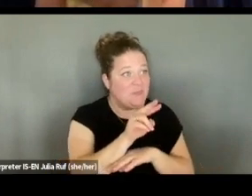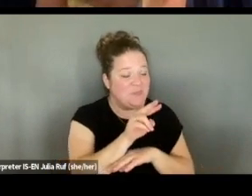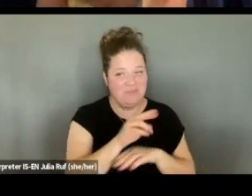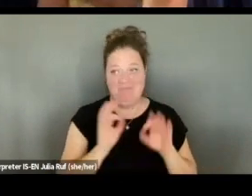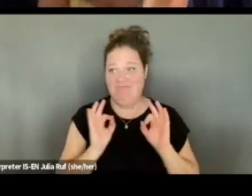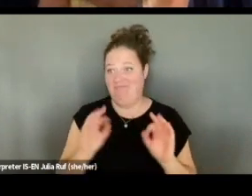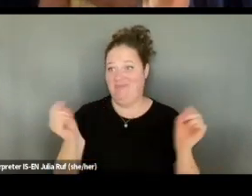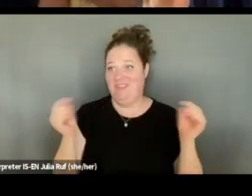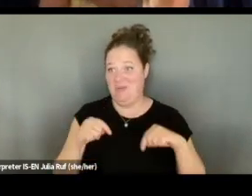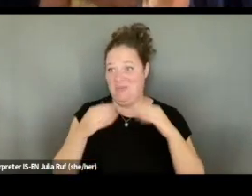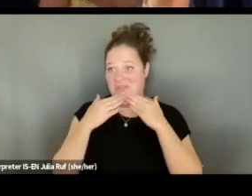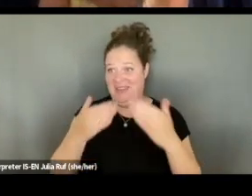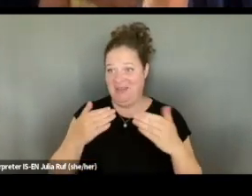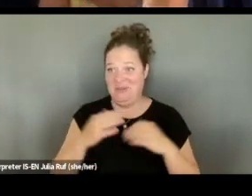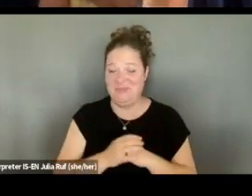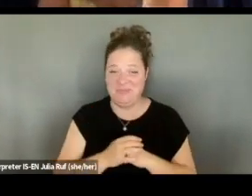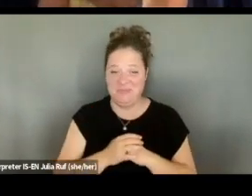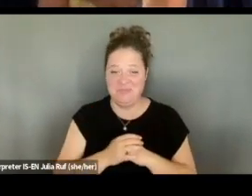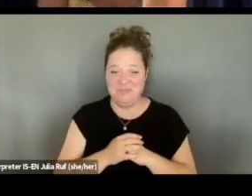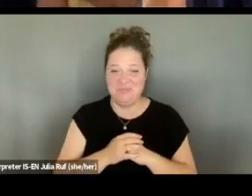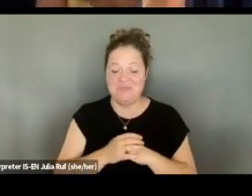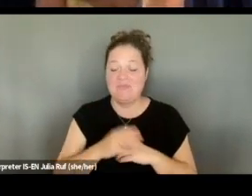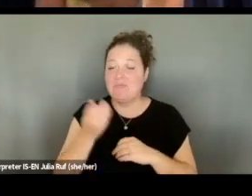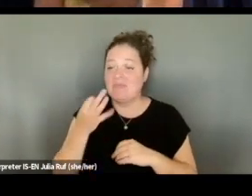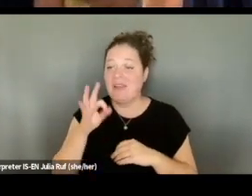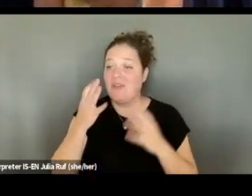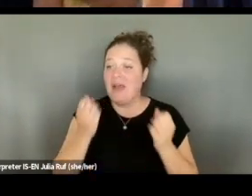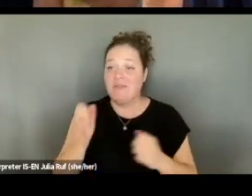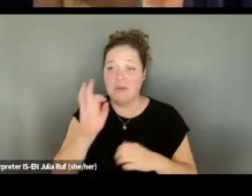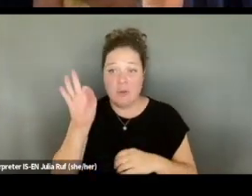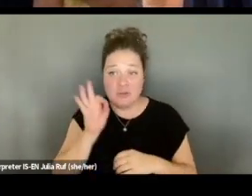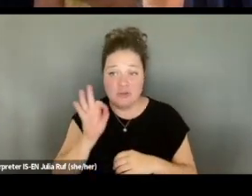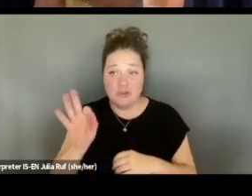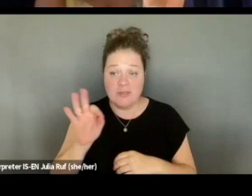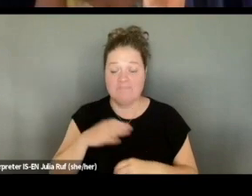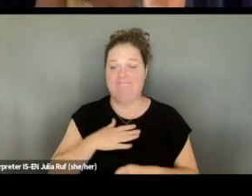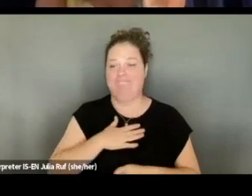questions to the speakers today, then please use the Q&A function in Zoom.